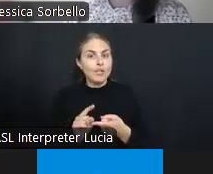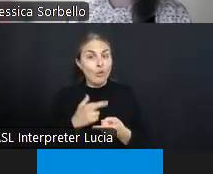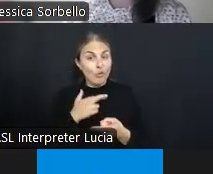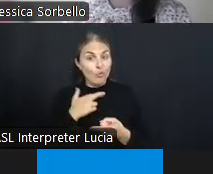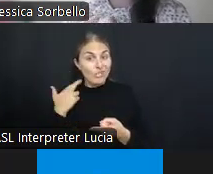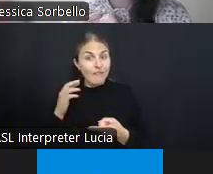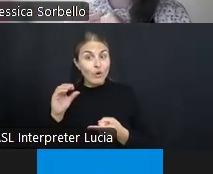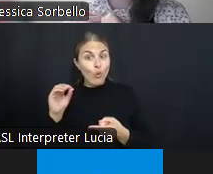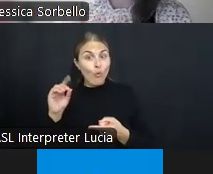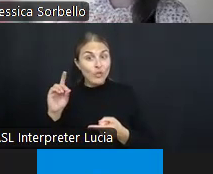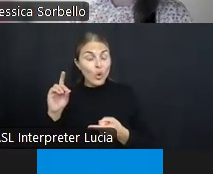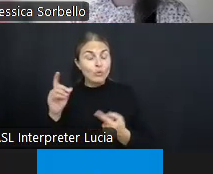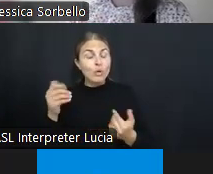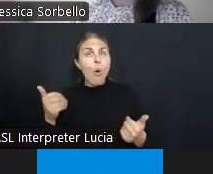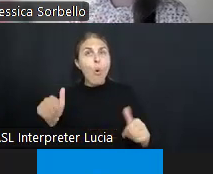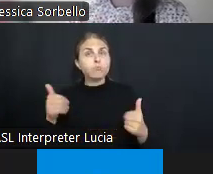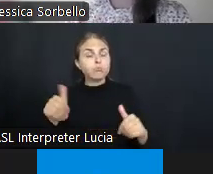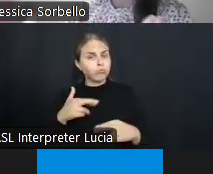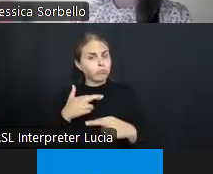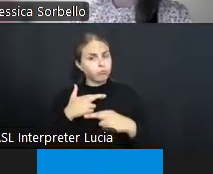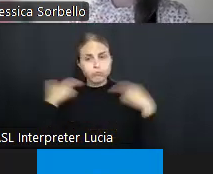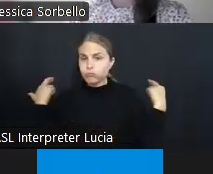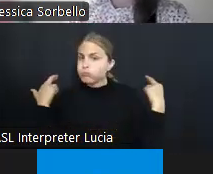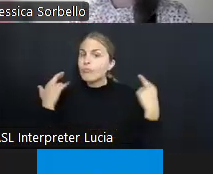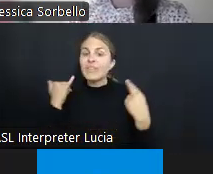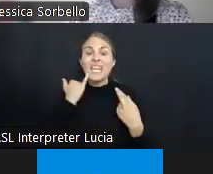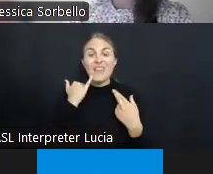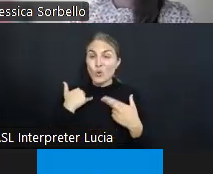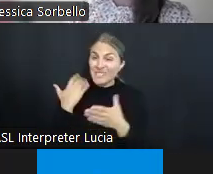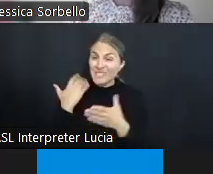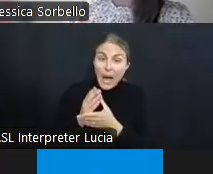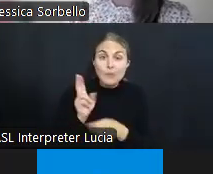again being able to have these conversations in that very